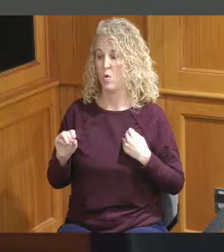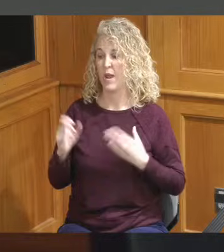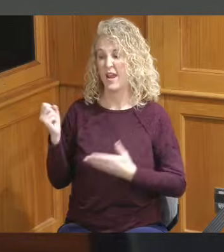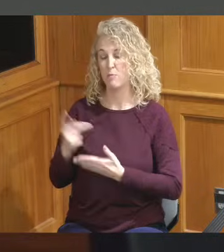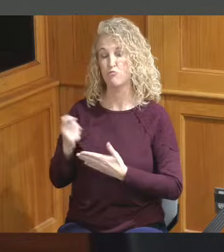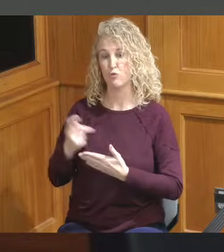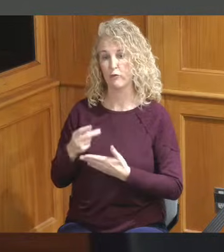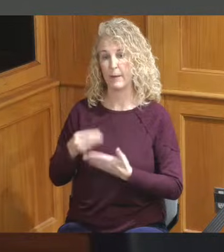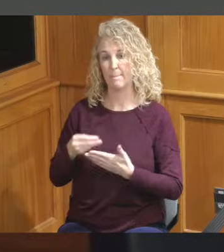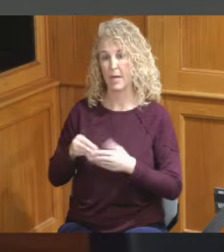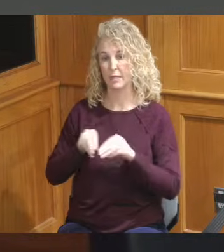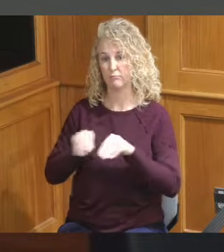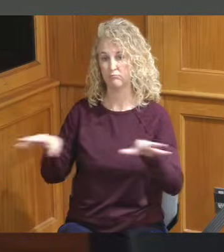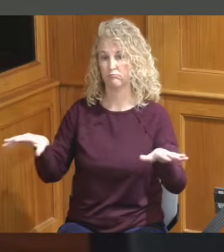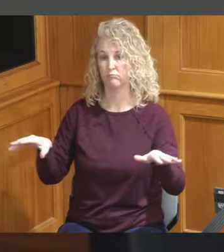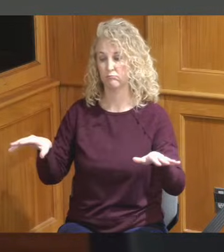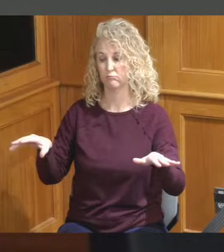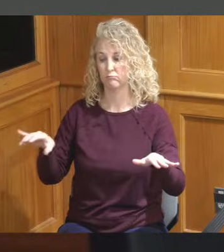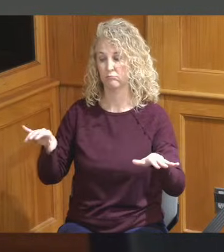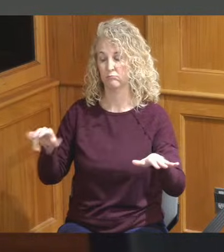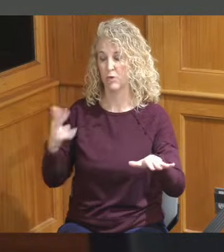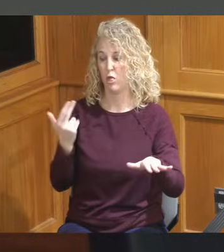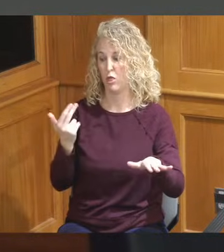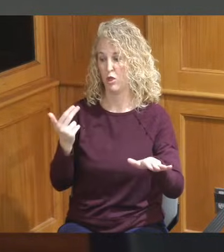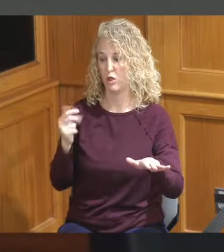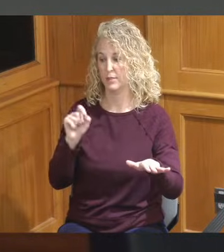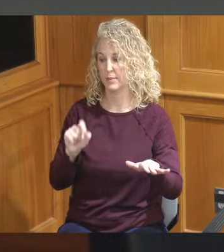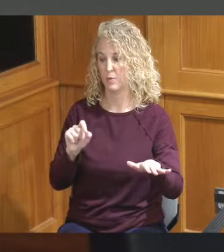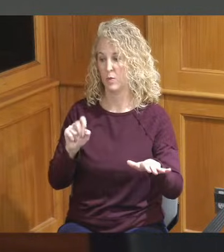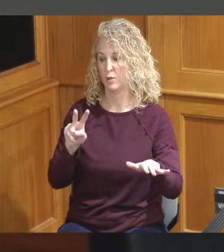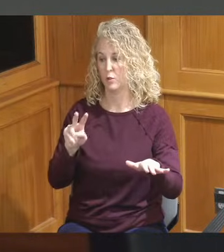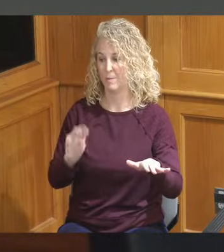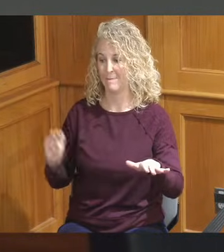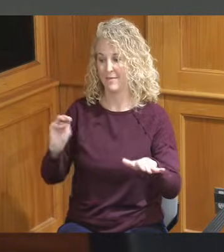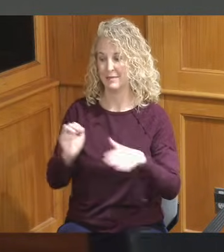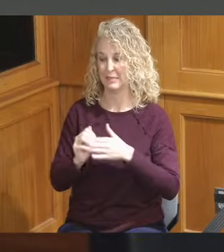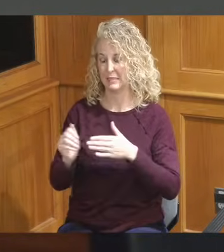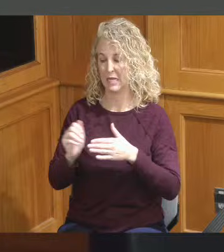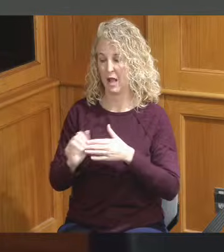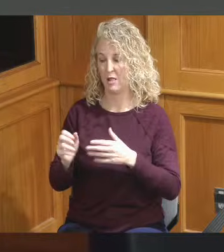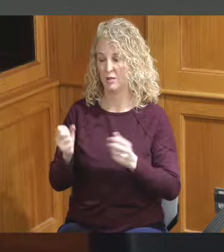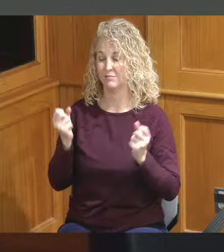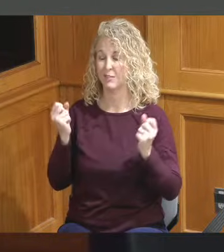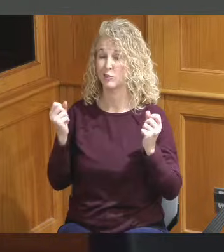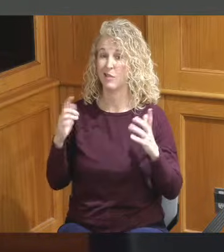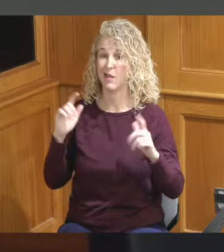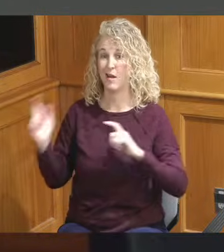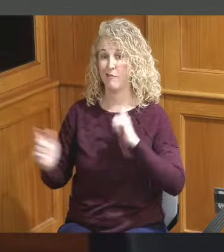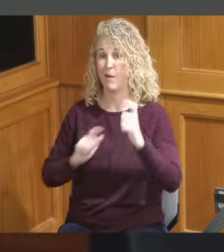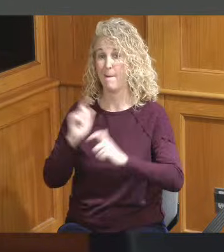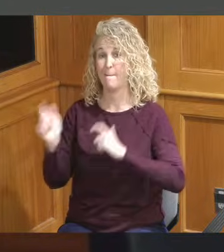their release. this is for $13.2 million. This there are a lot of big ones the beginning of the